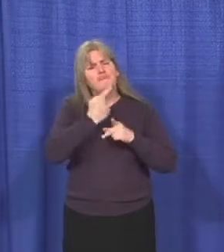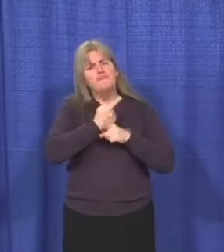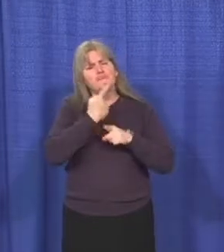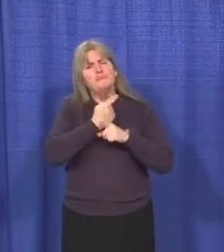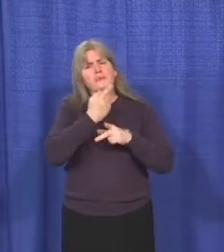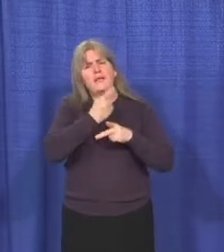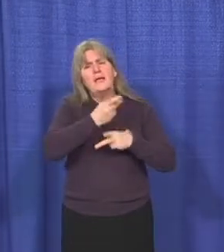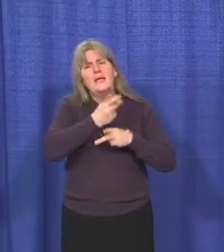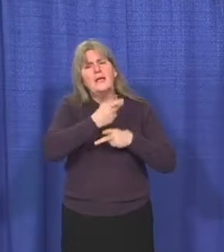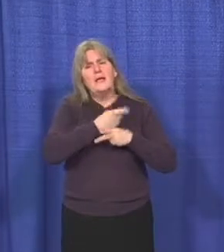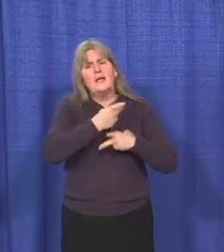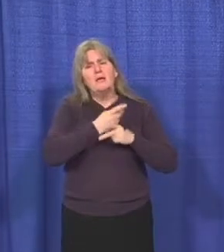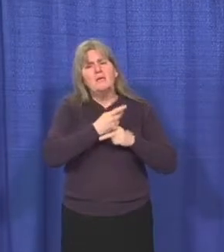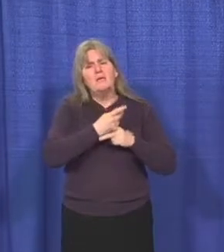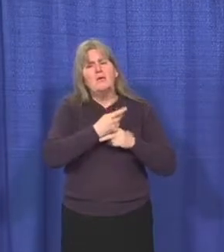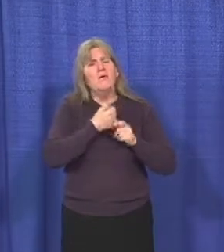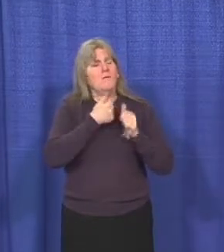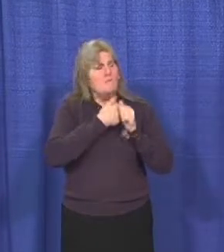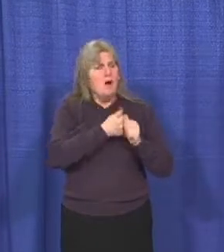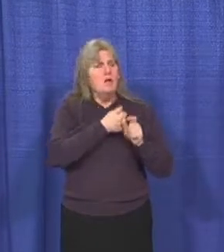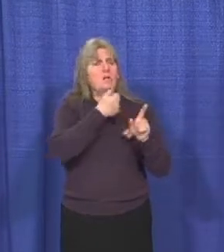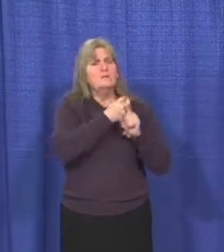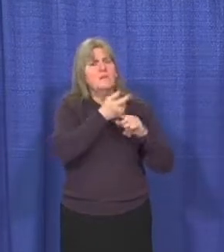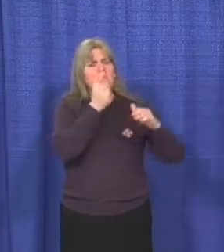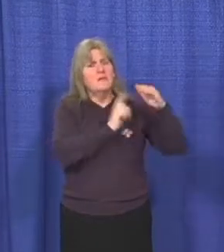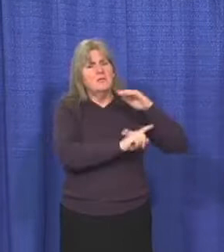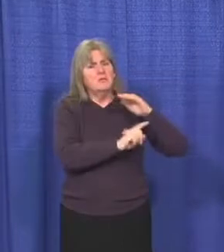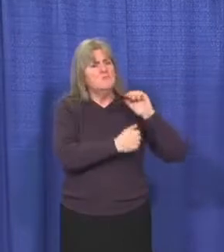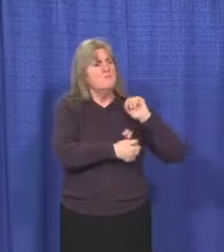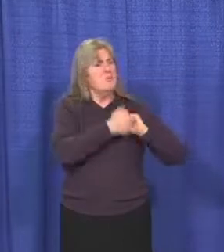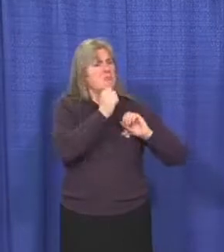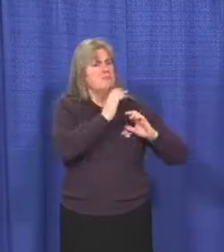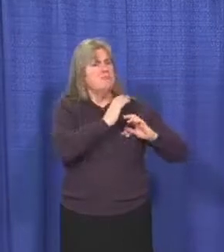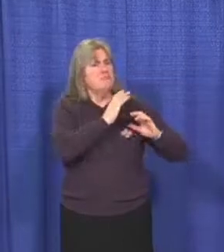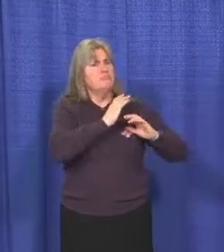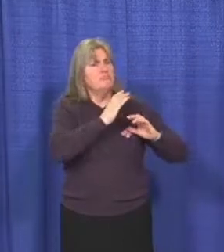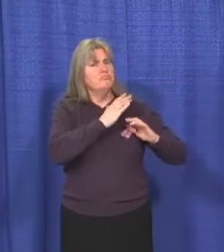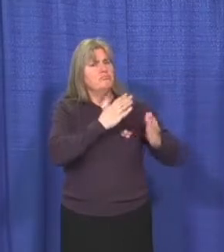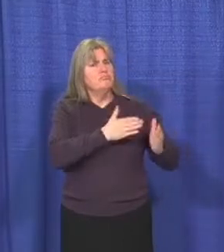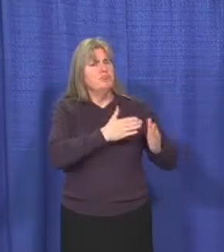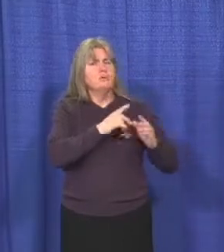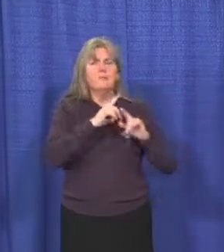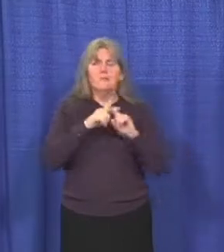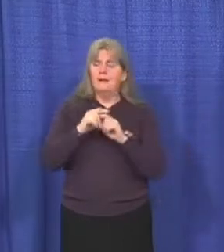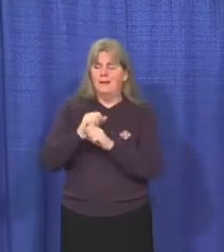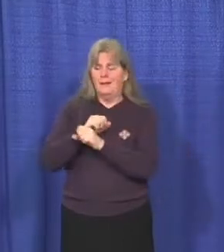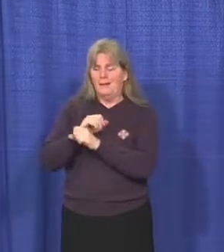right thing. As our of said before variants